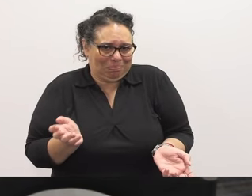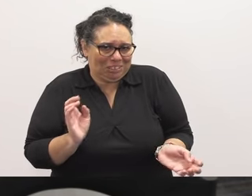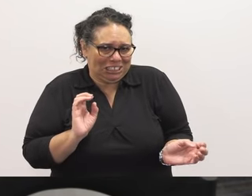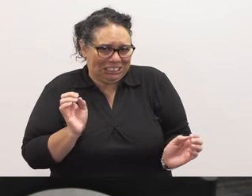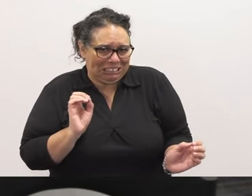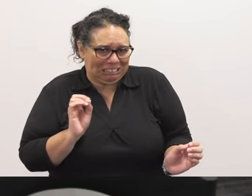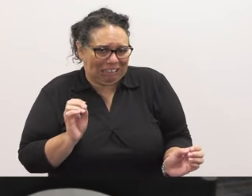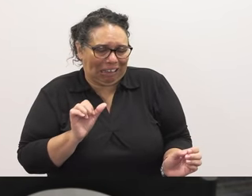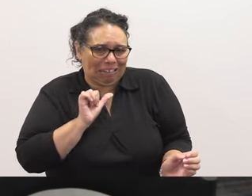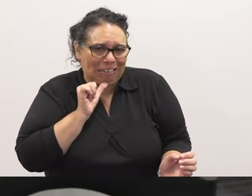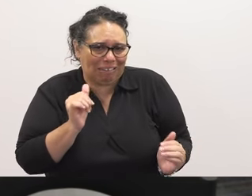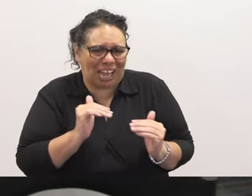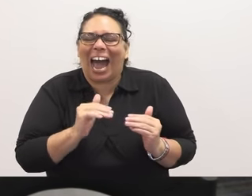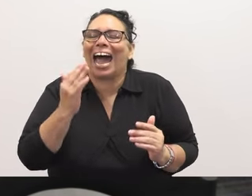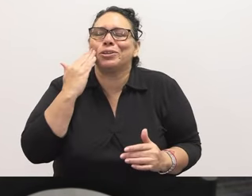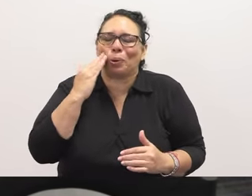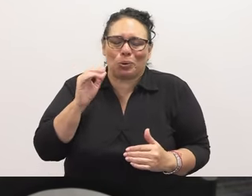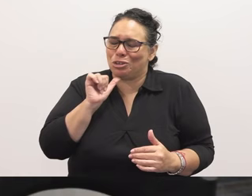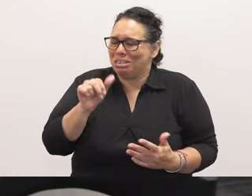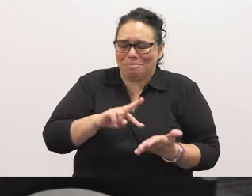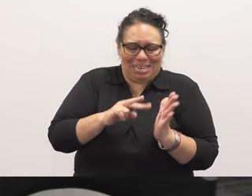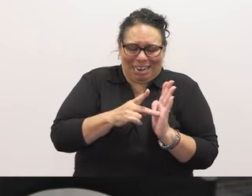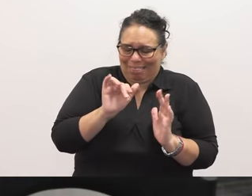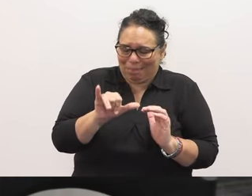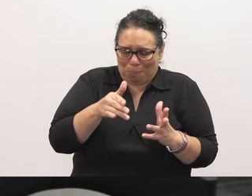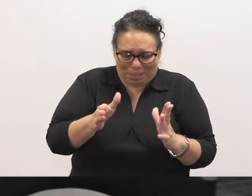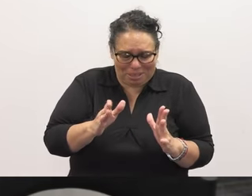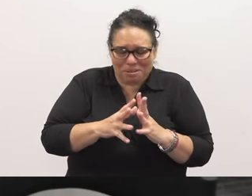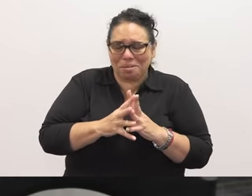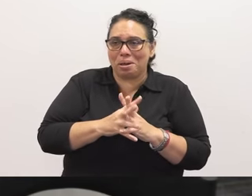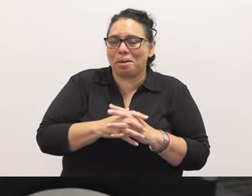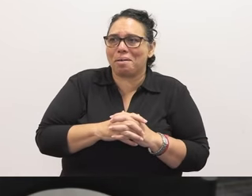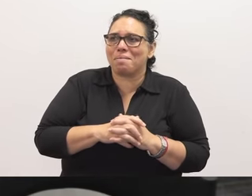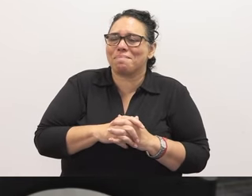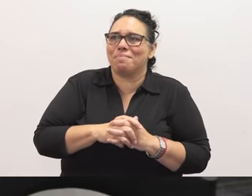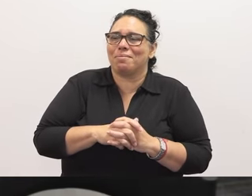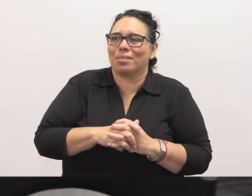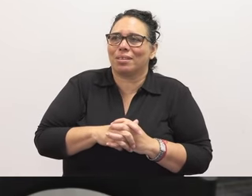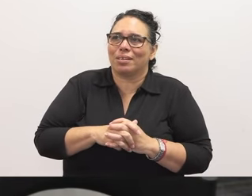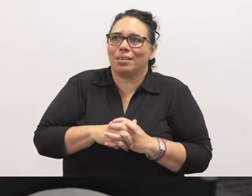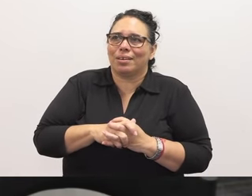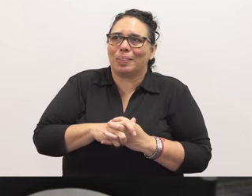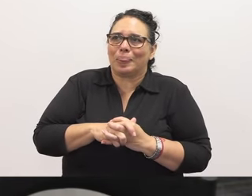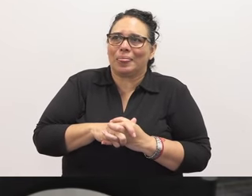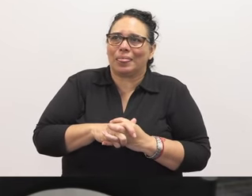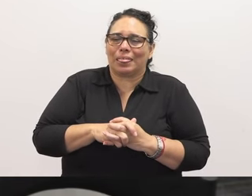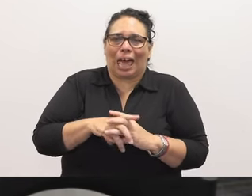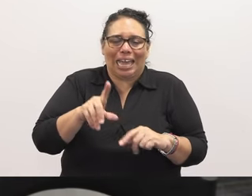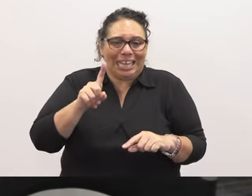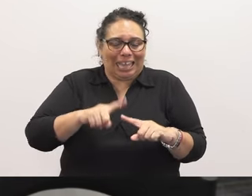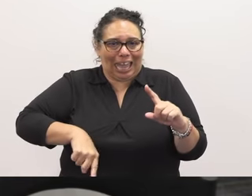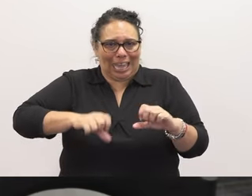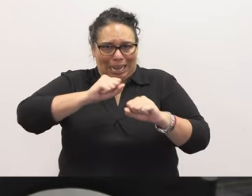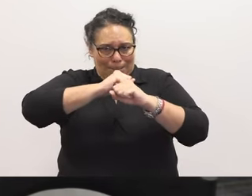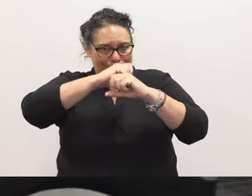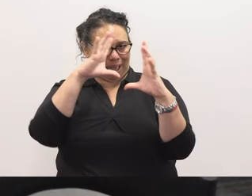And I know that you didn't mean it in that sense, but I could not imagine doing this job a different way.